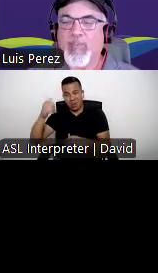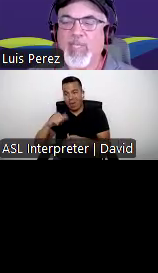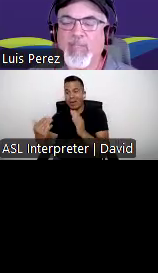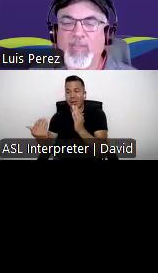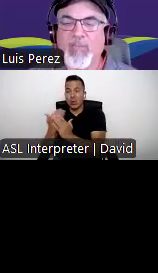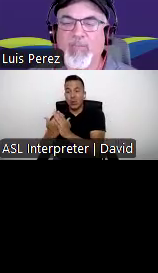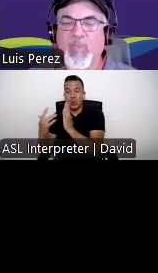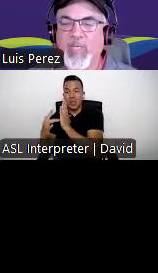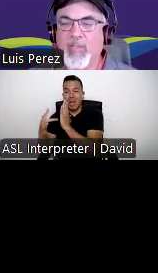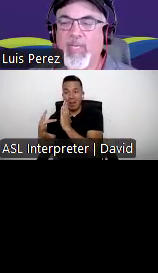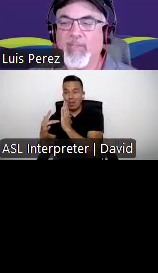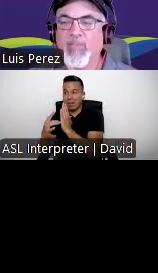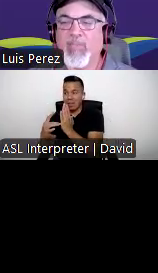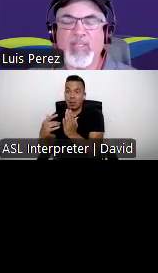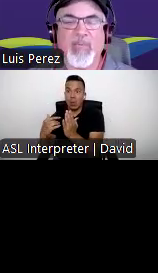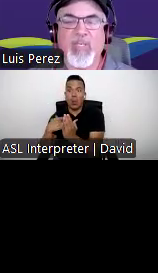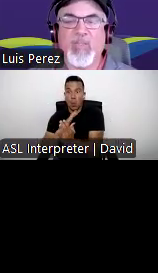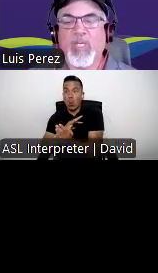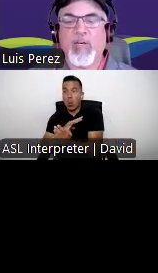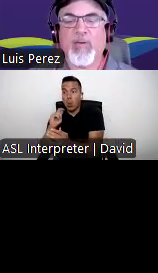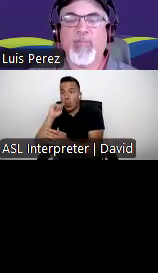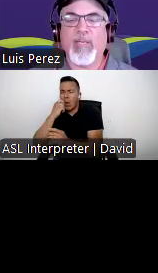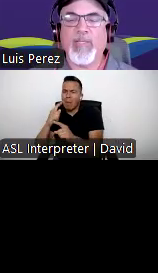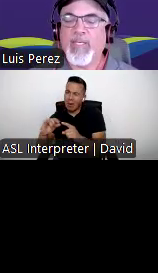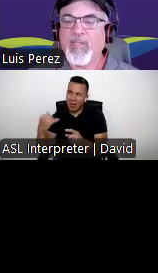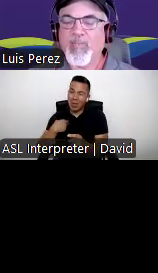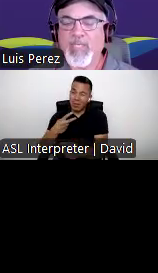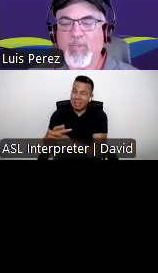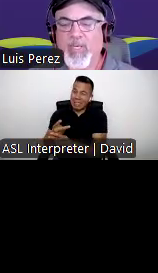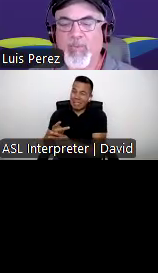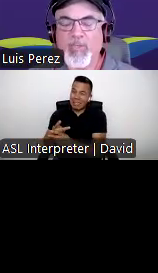of potential, but it also has some things that we need to be careful about to make sure that we're